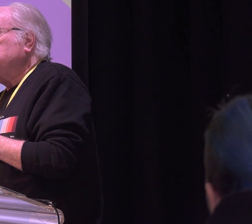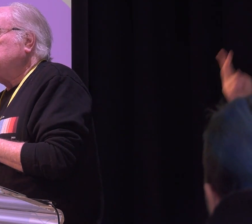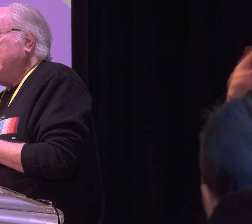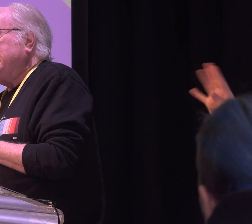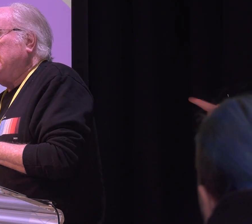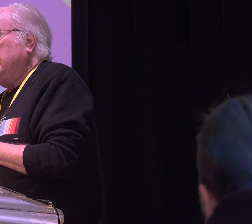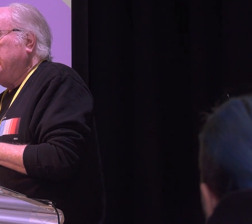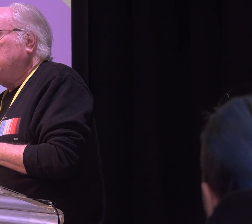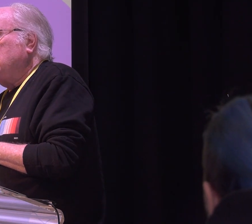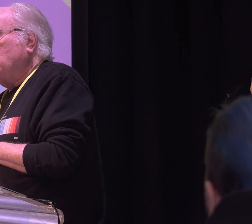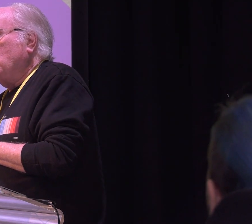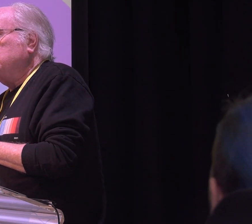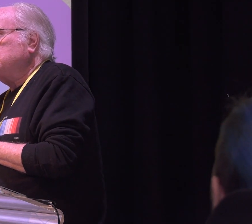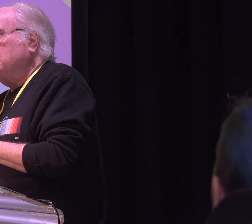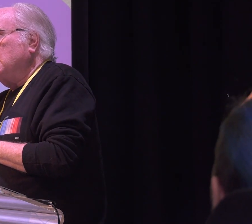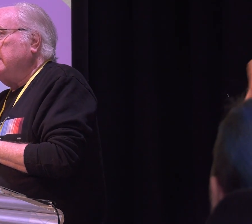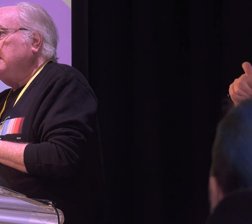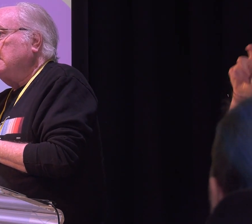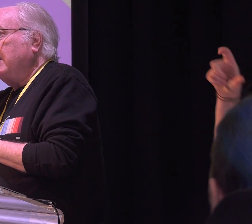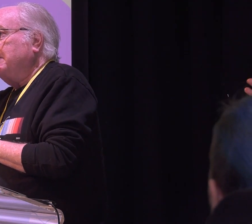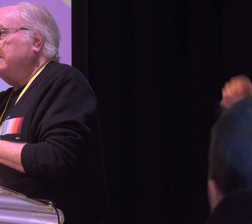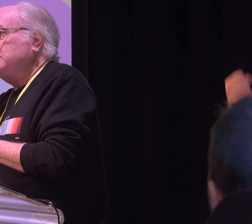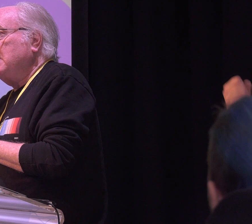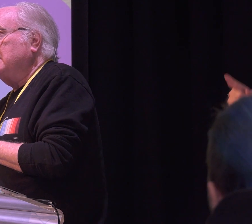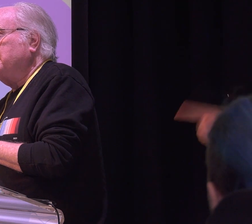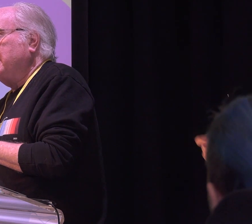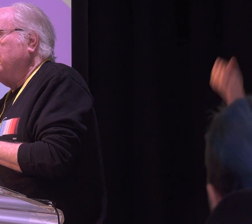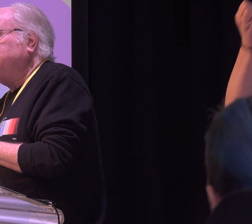But Sir Alec Clegg was my grandmother's younger brother.